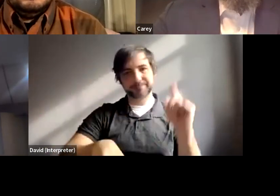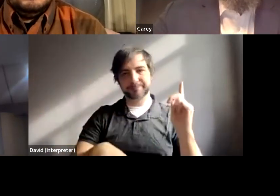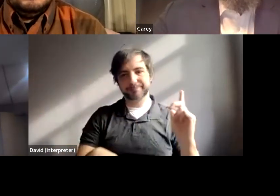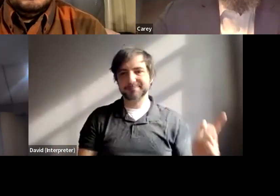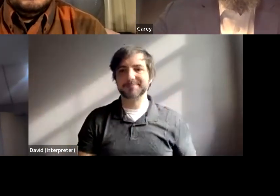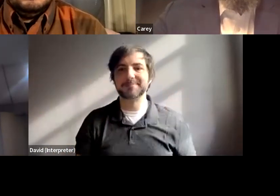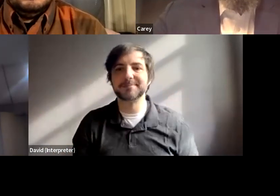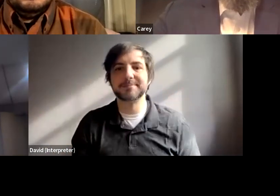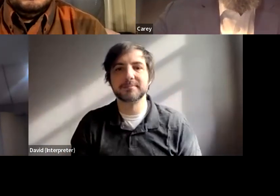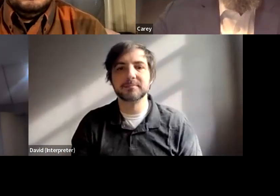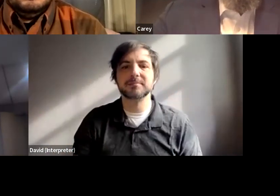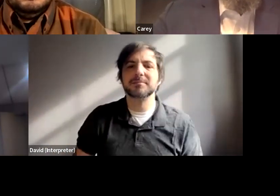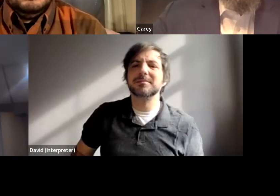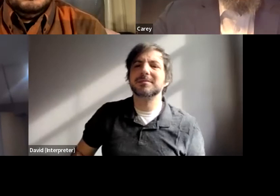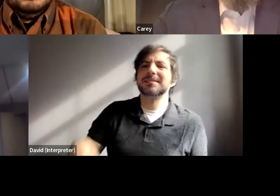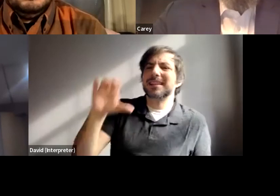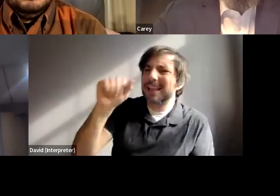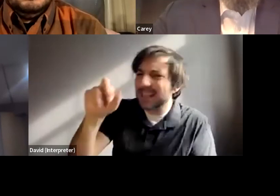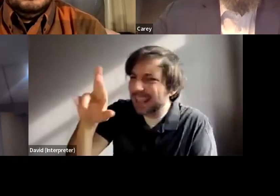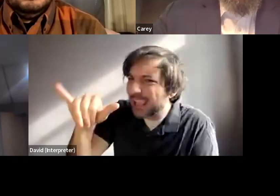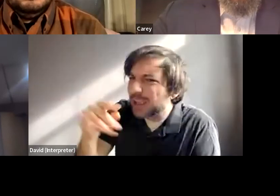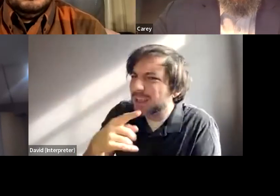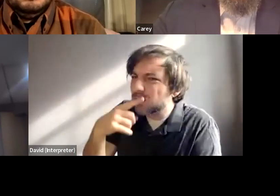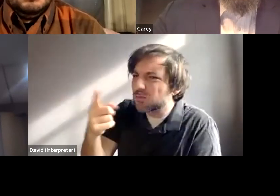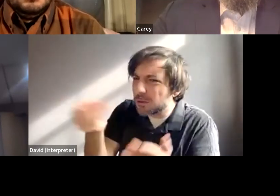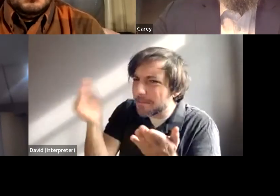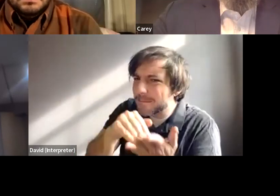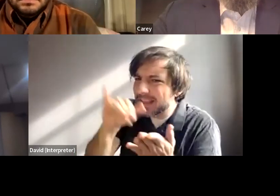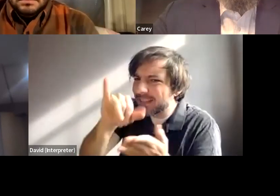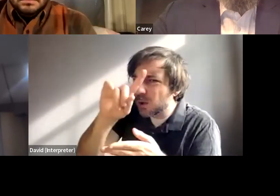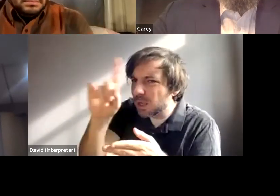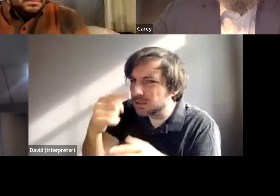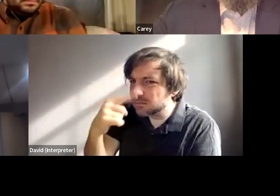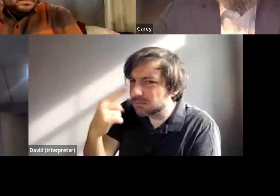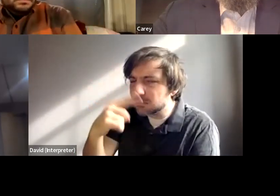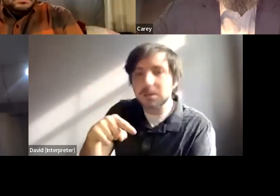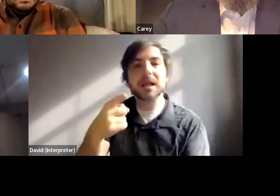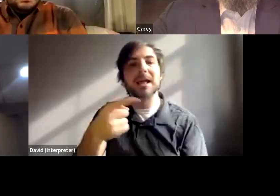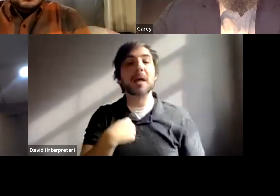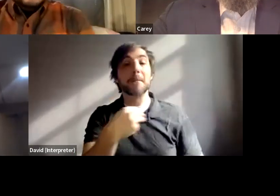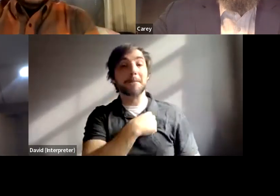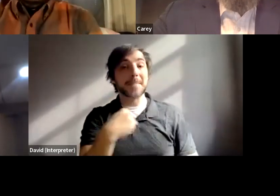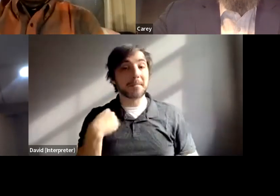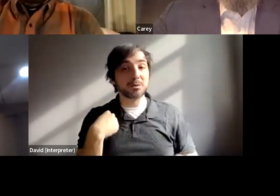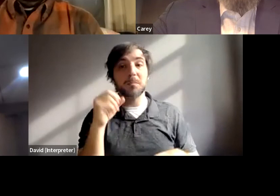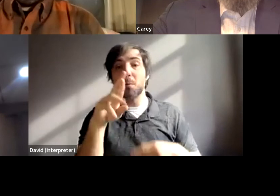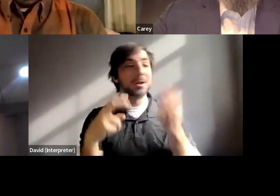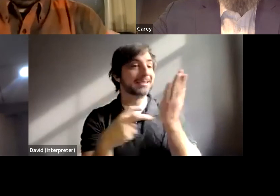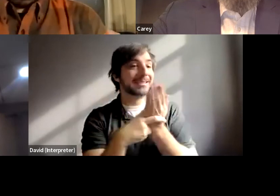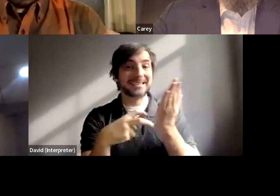, can you repeat the question for me, please? Carey: Are there programs designed to increase diversity, inclusion